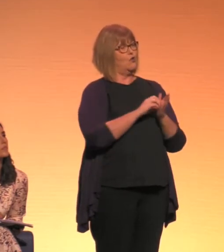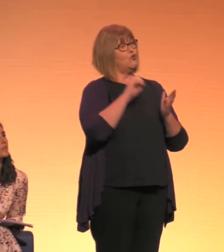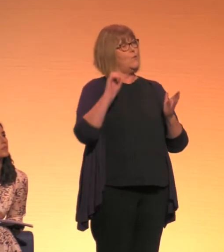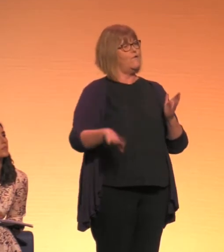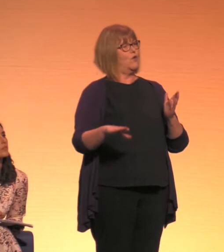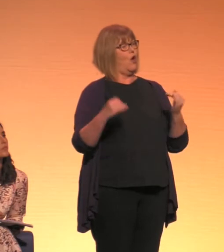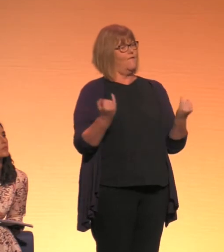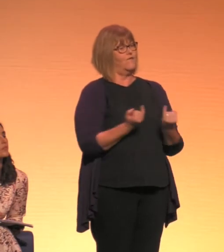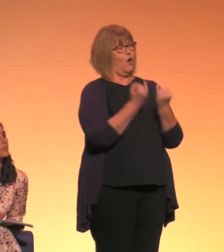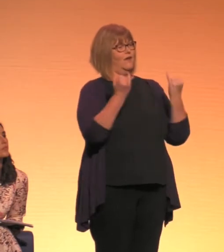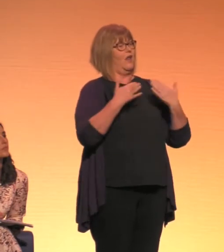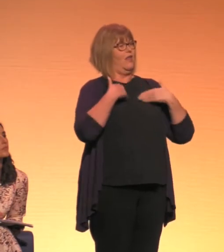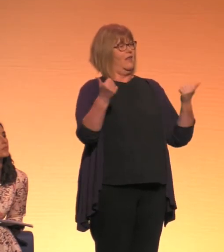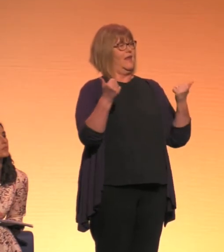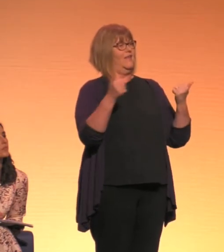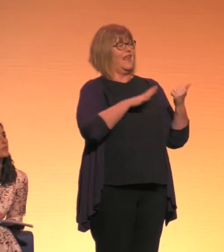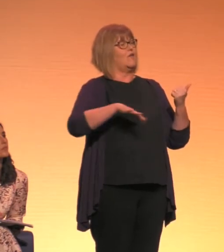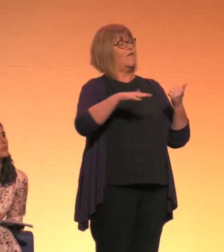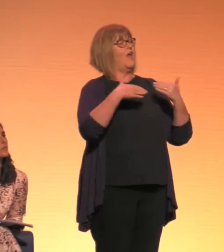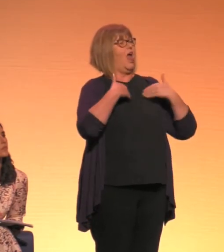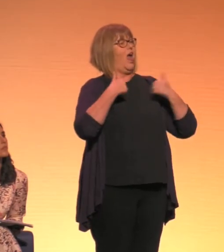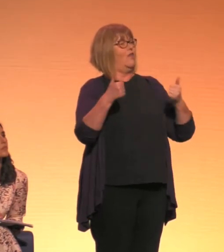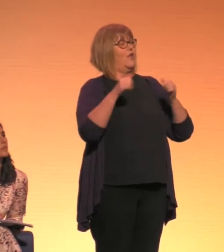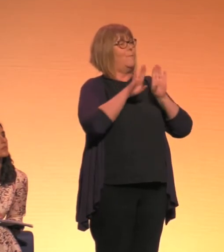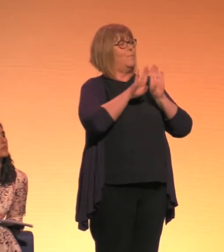in the area of health board structures. That was the rationale for moving